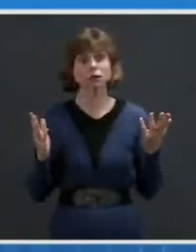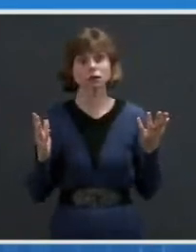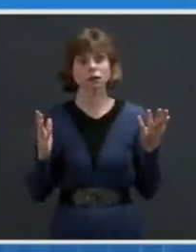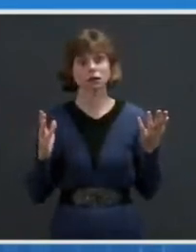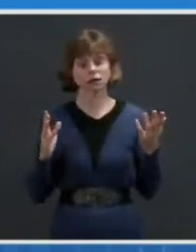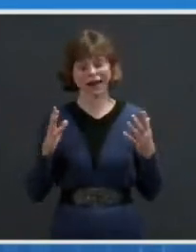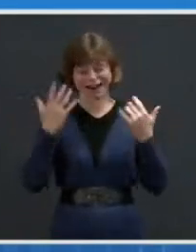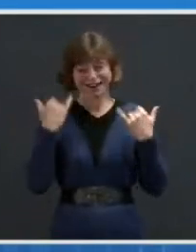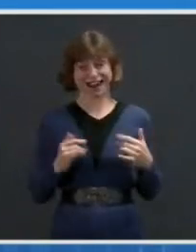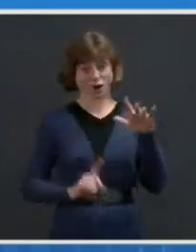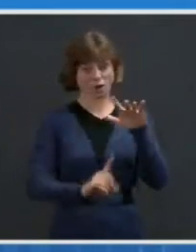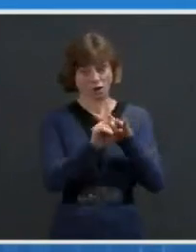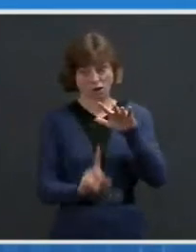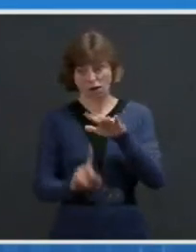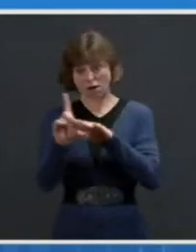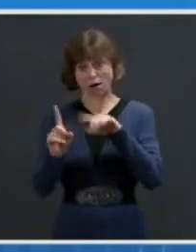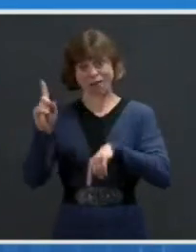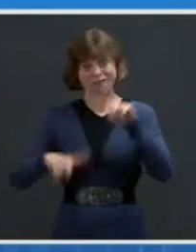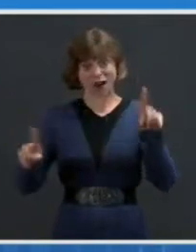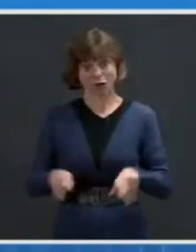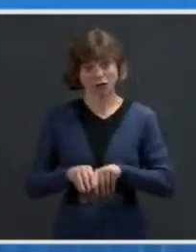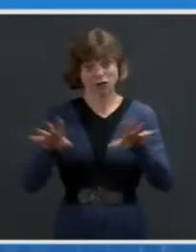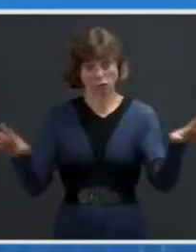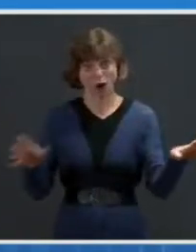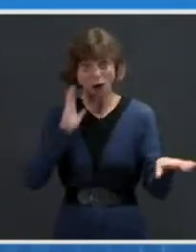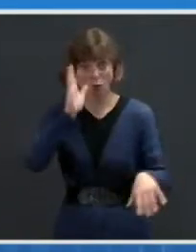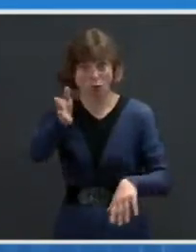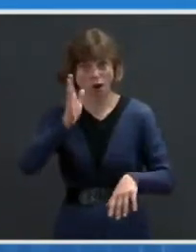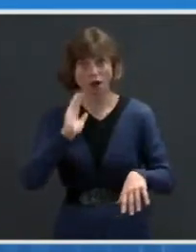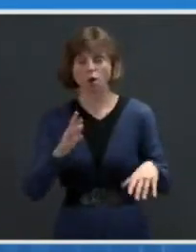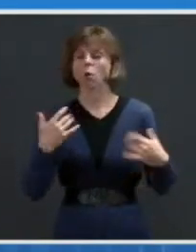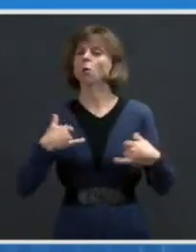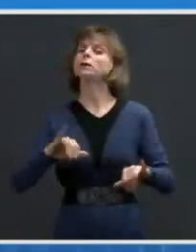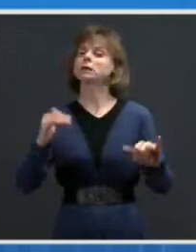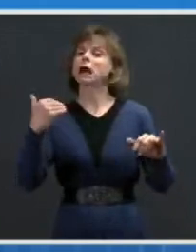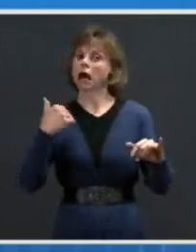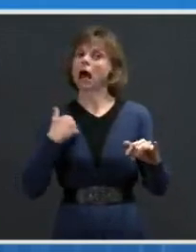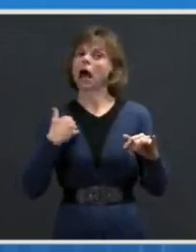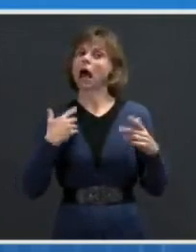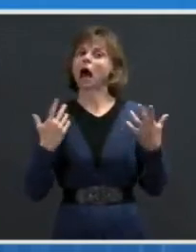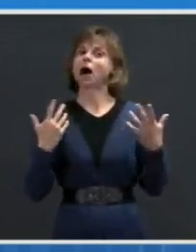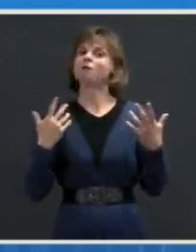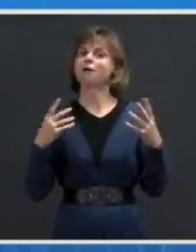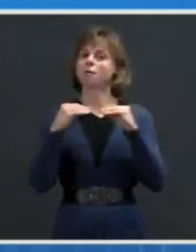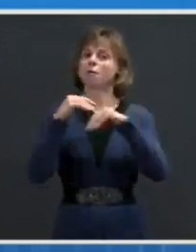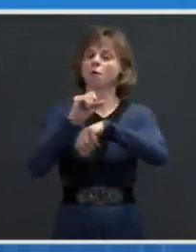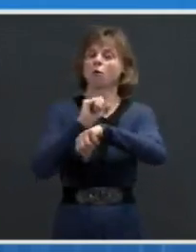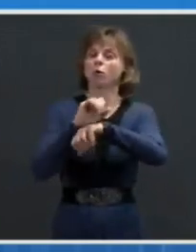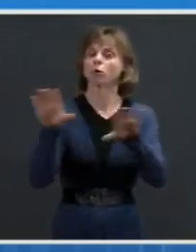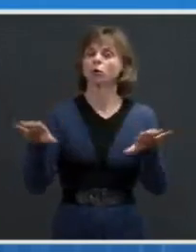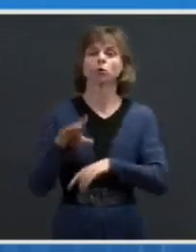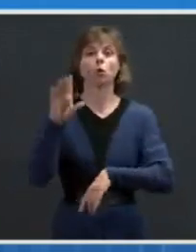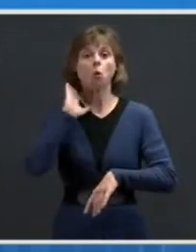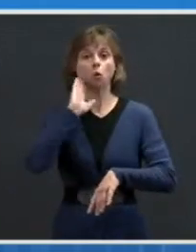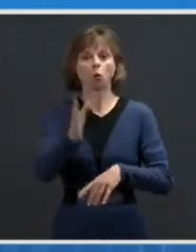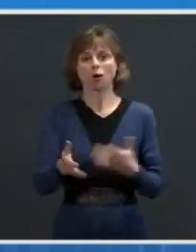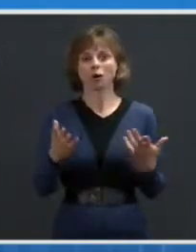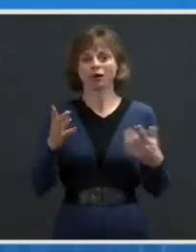CASES A DAY AND 2000 DAILY DEATHS. HEAR ME CLEARLY, AT THIS LEVEL